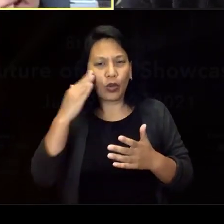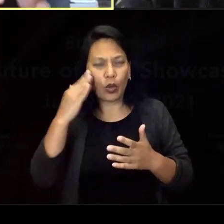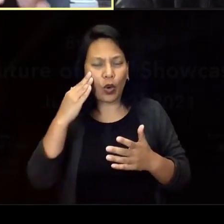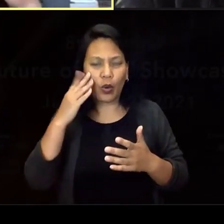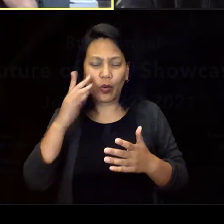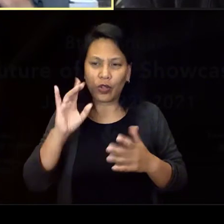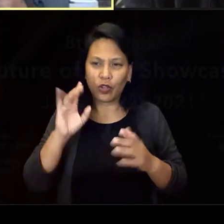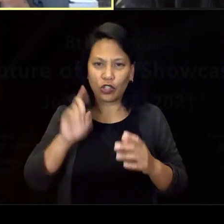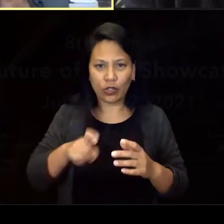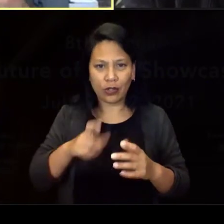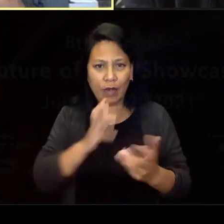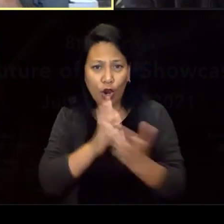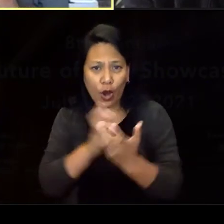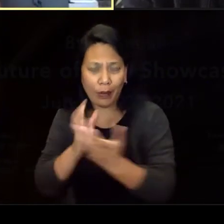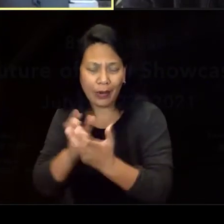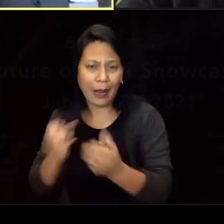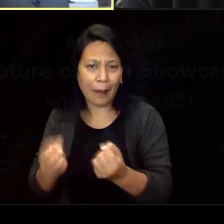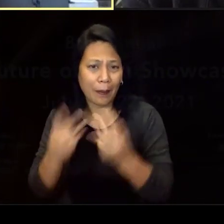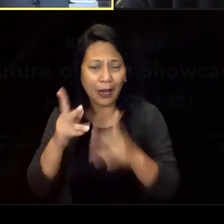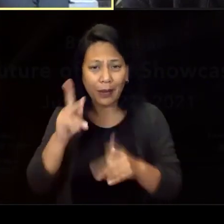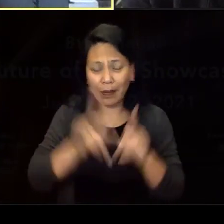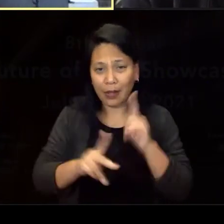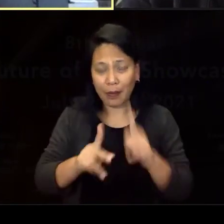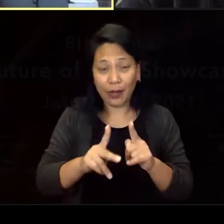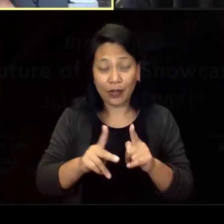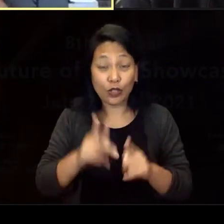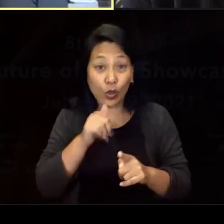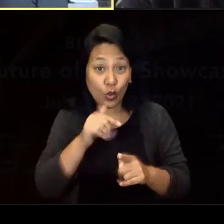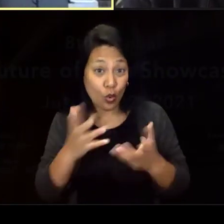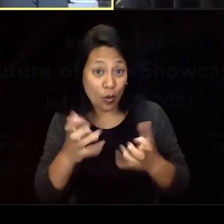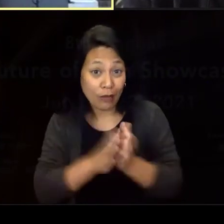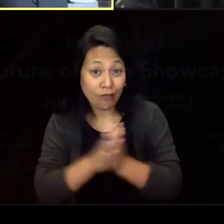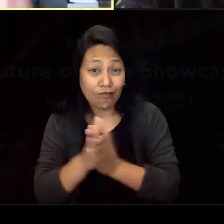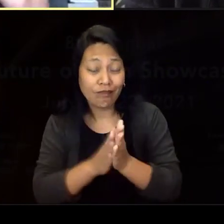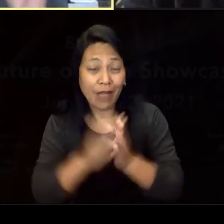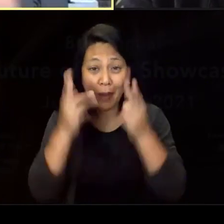So make sure you're getting the practice on everyone and all of these different aspects.